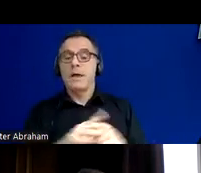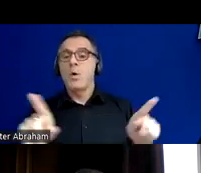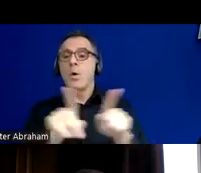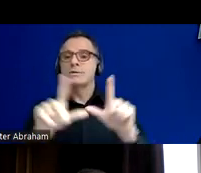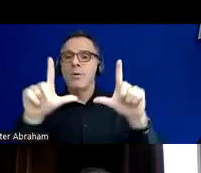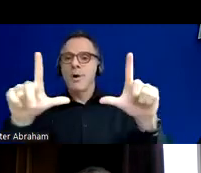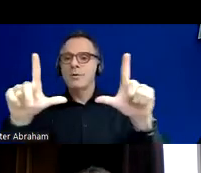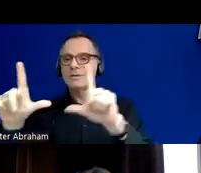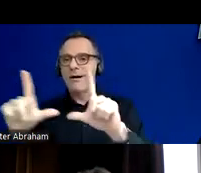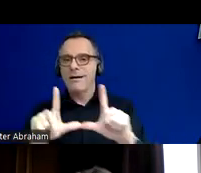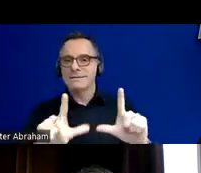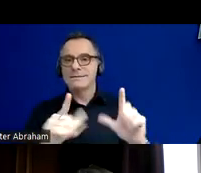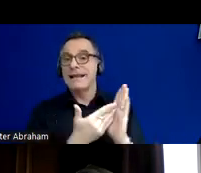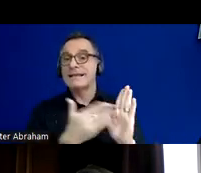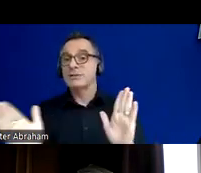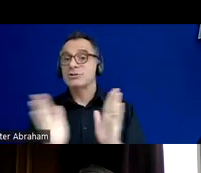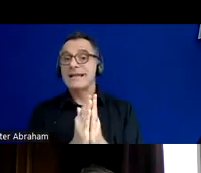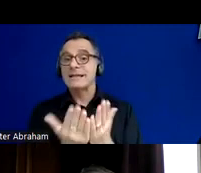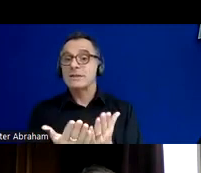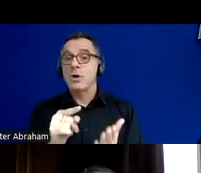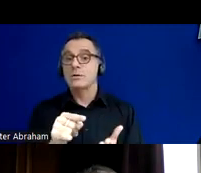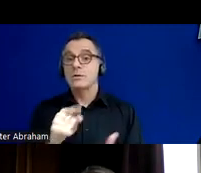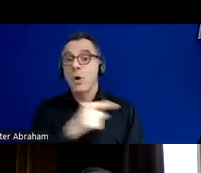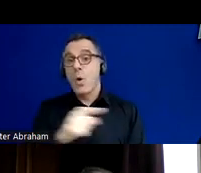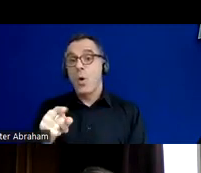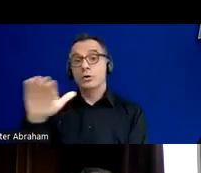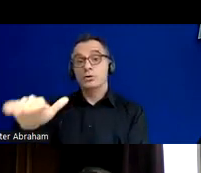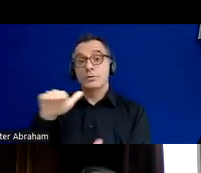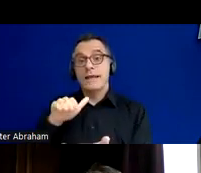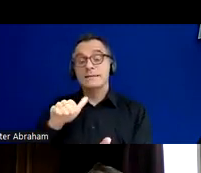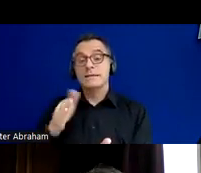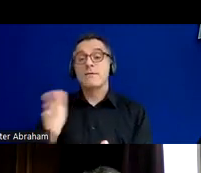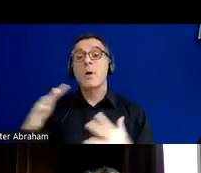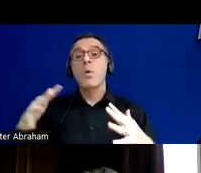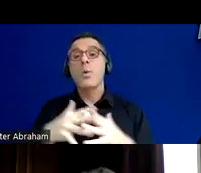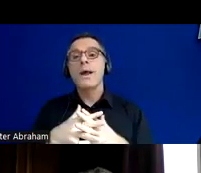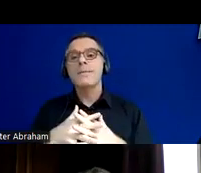exhibition catalogues - all of which were donated to us by the Wilhelmina Barns Graham Trust. So,